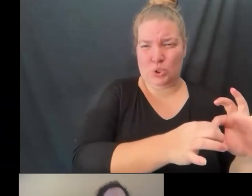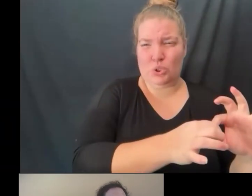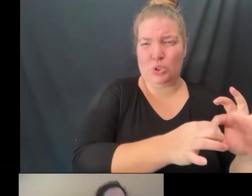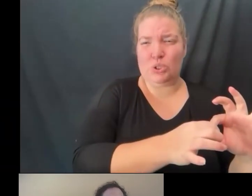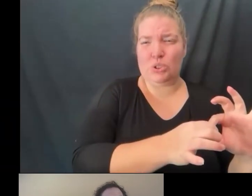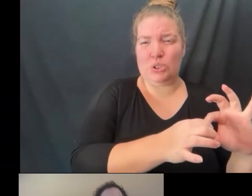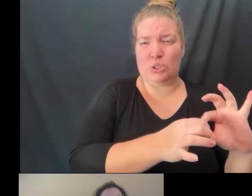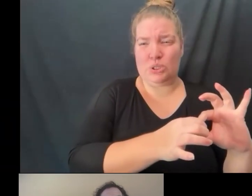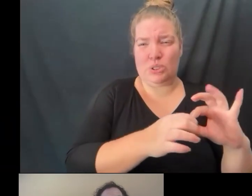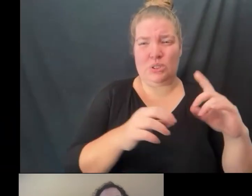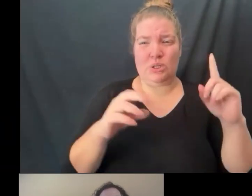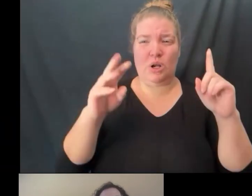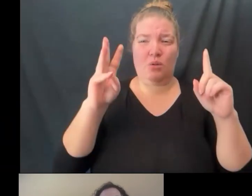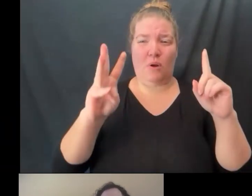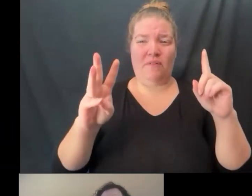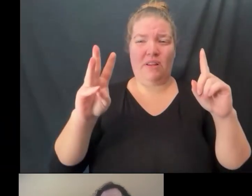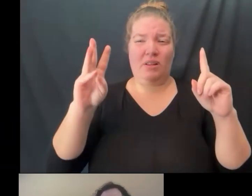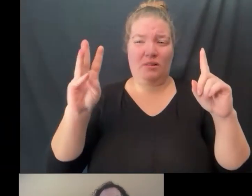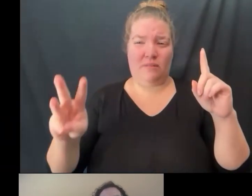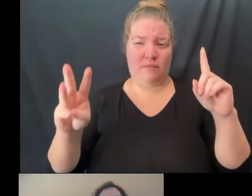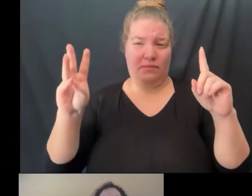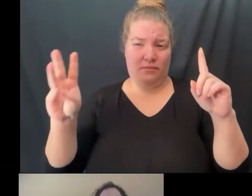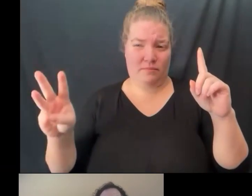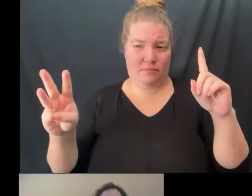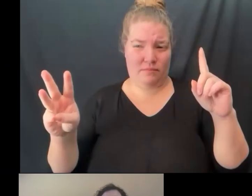So the way it works is W3C, the World Wide Web Consortium,